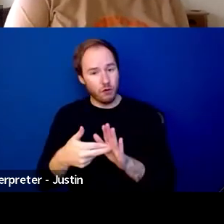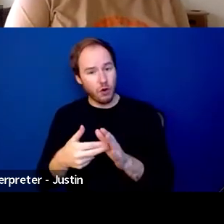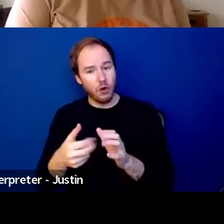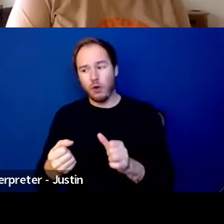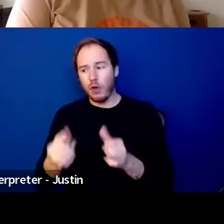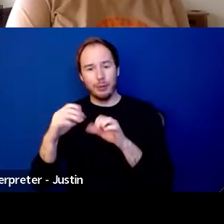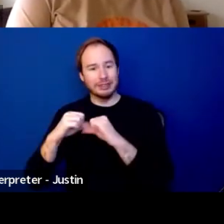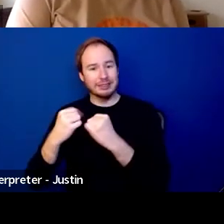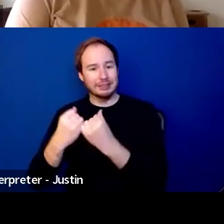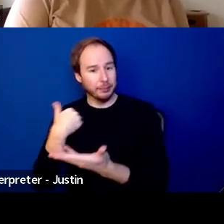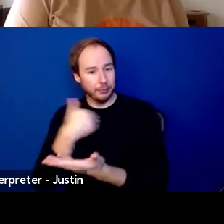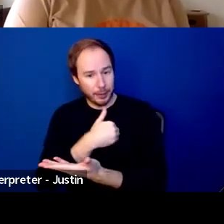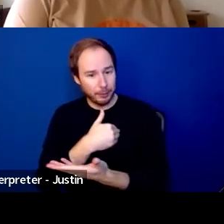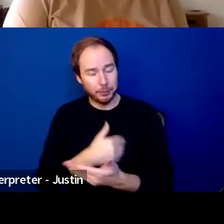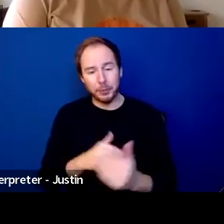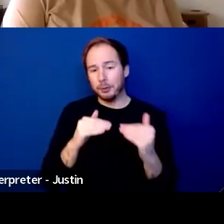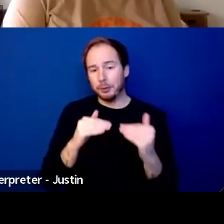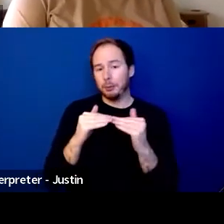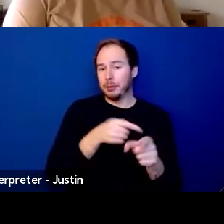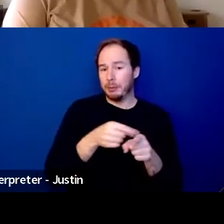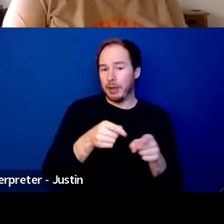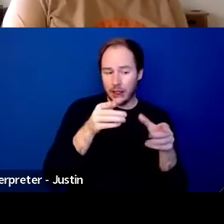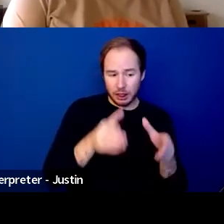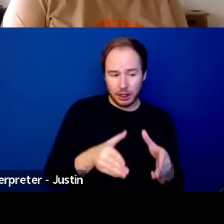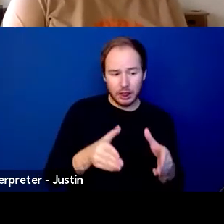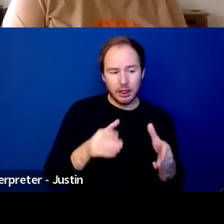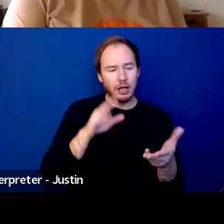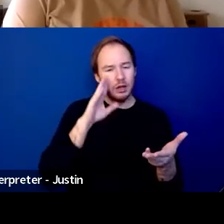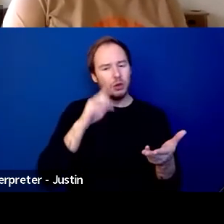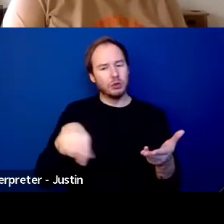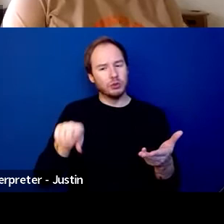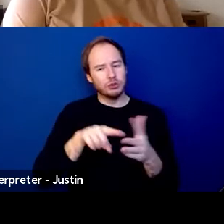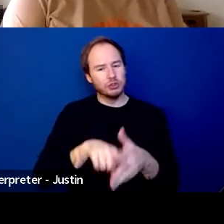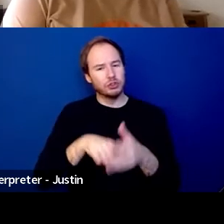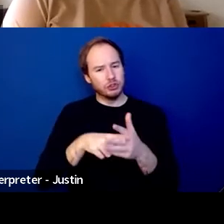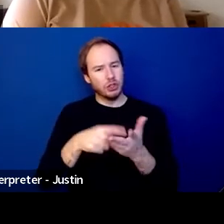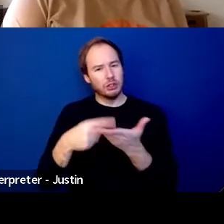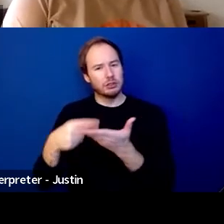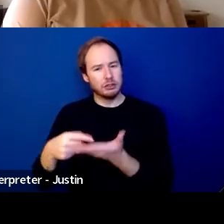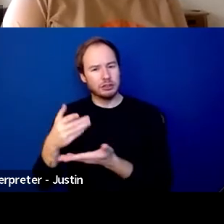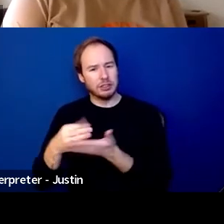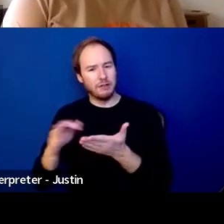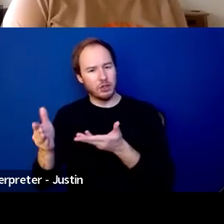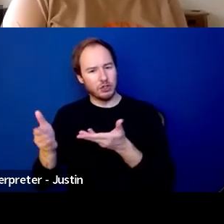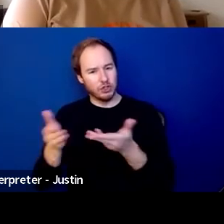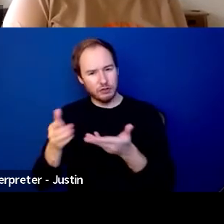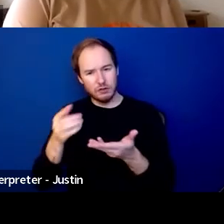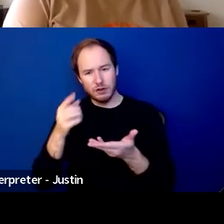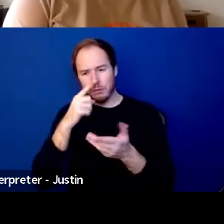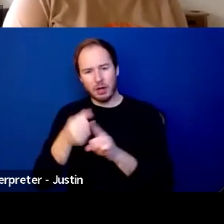or peer specialists on your team. And then I know you already started to talk through some of the services you provide, but if you wanna provide any more kind of